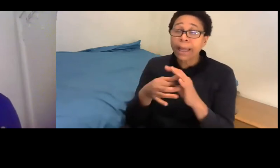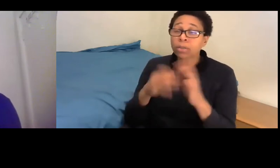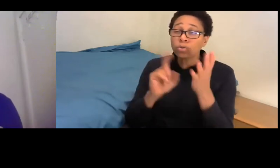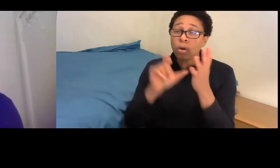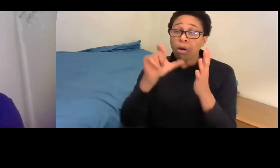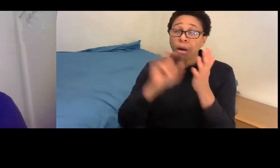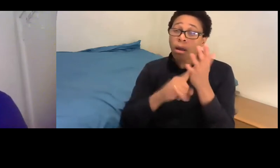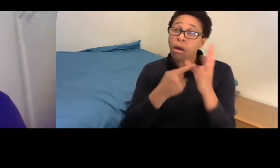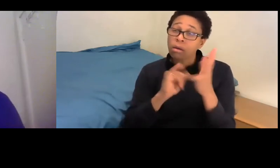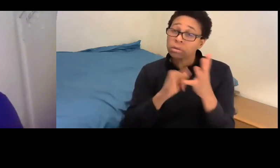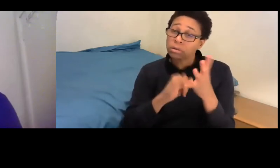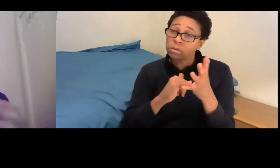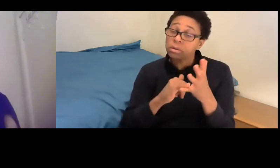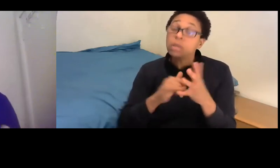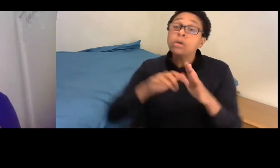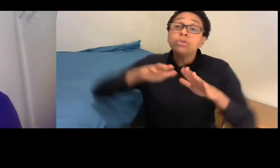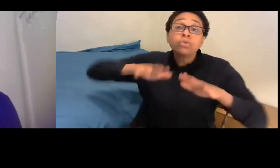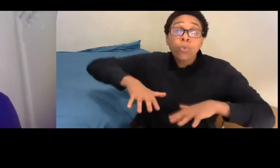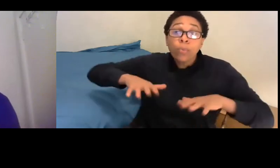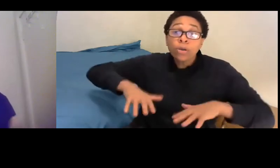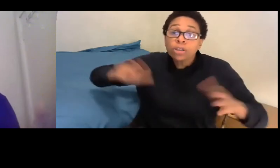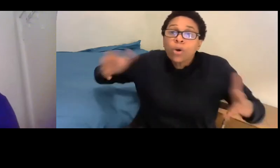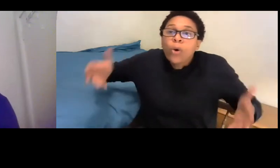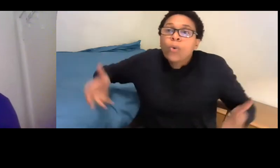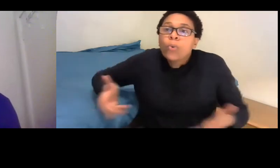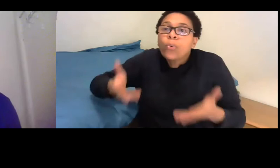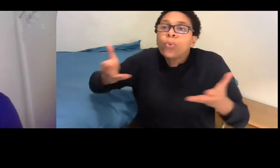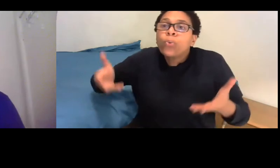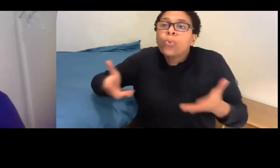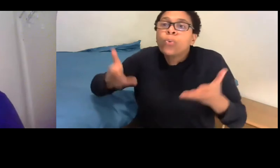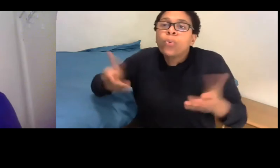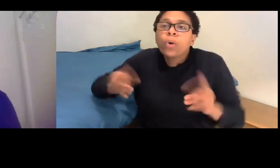elite, that would defend a particular idea of Islam. But